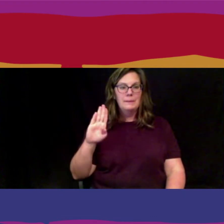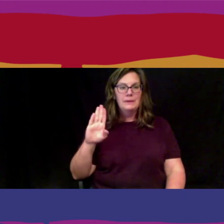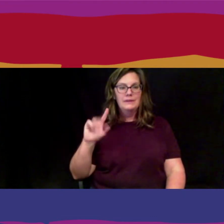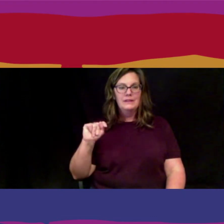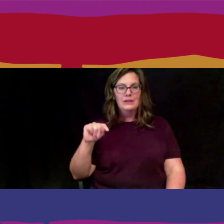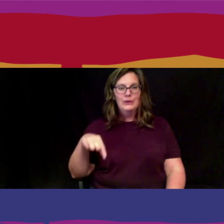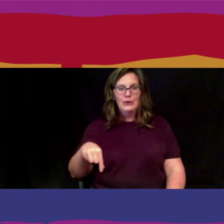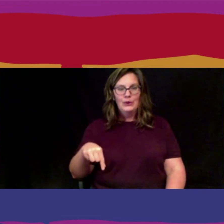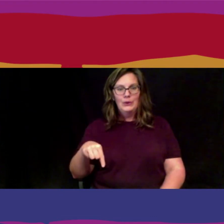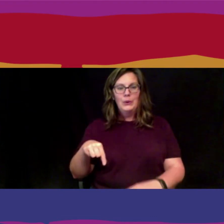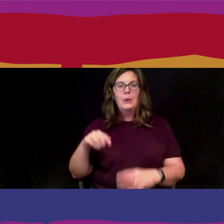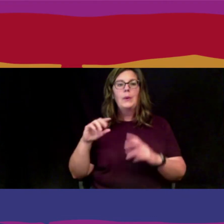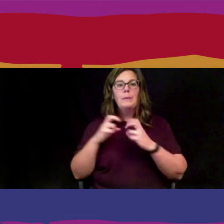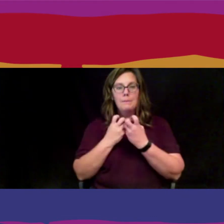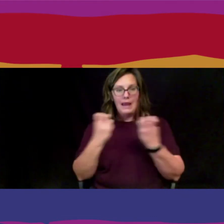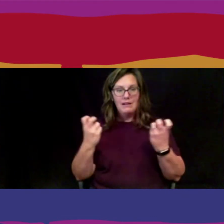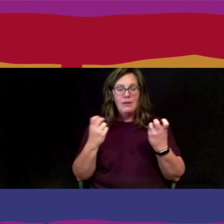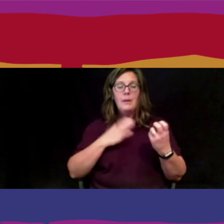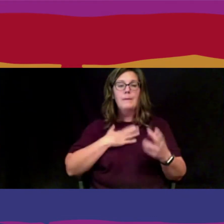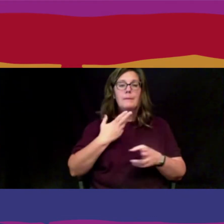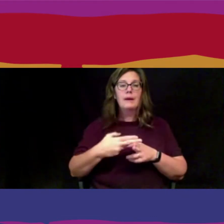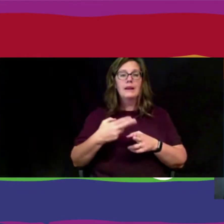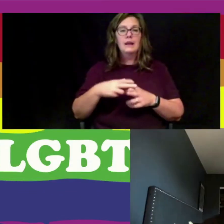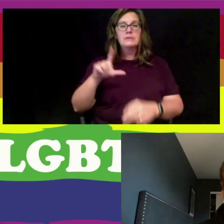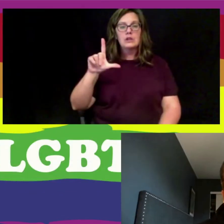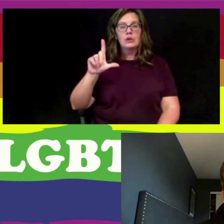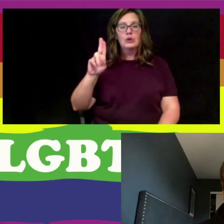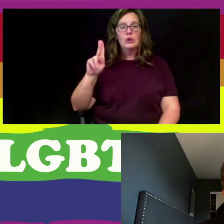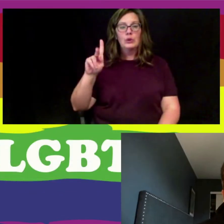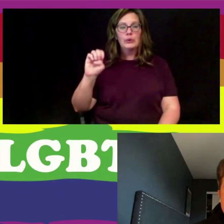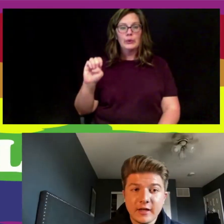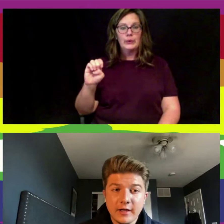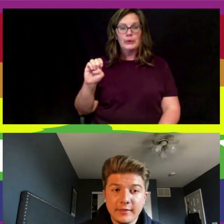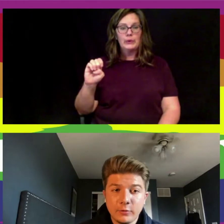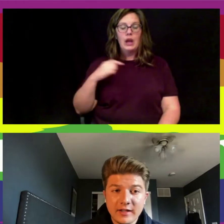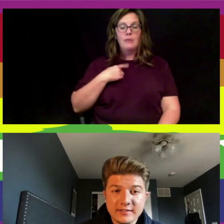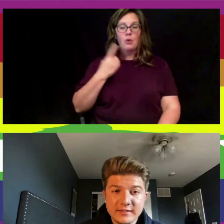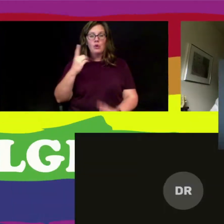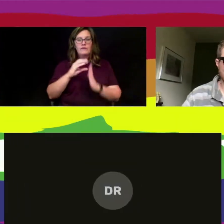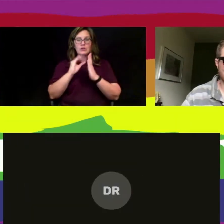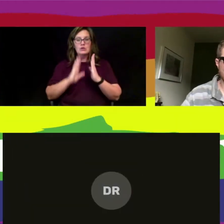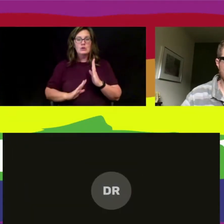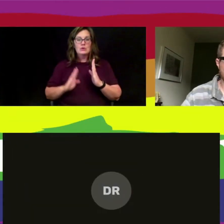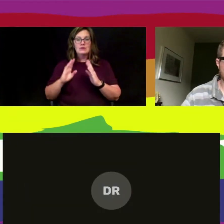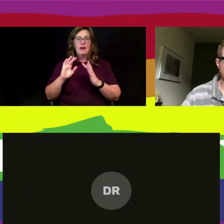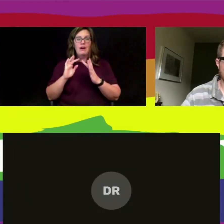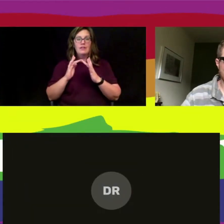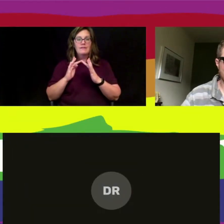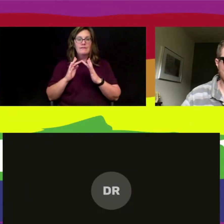my name is luke ortiz gravy and one of the students on the ycd virtual board and here are